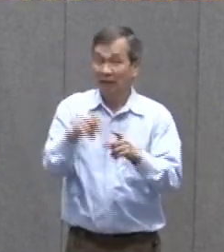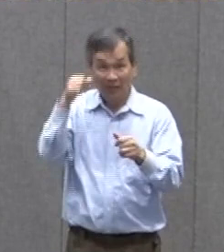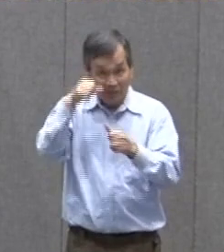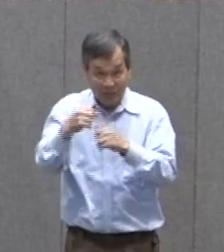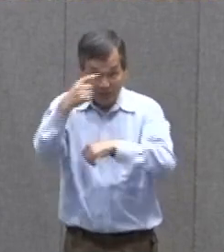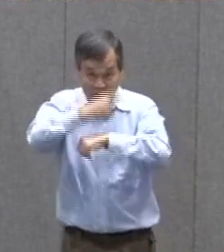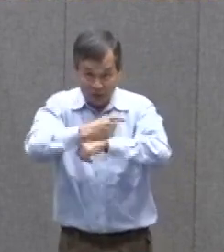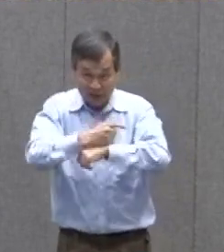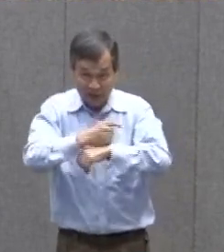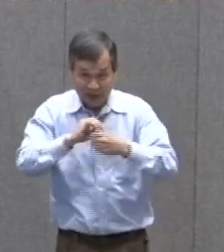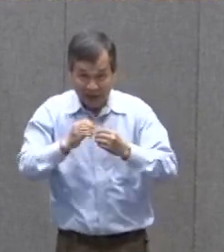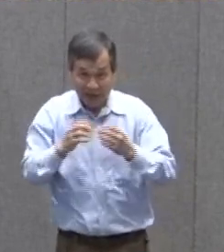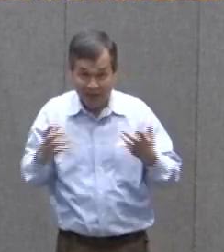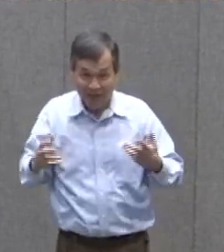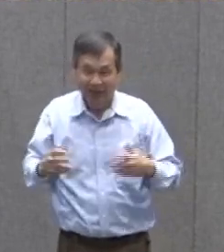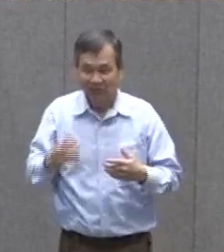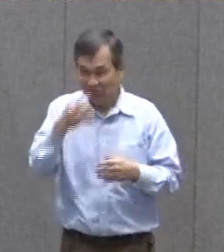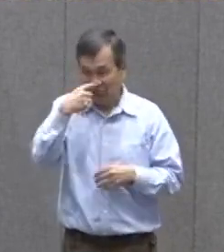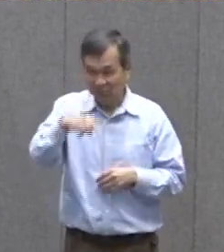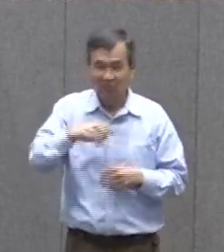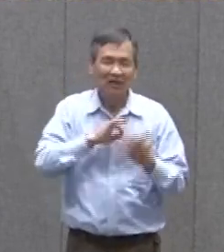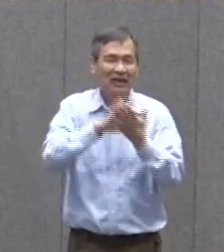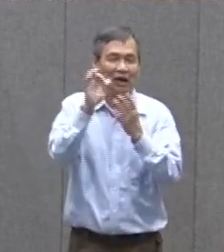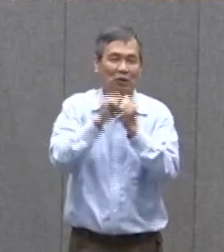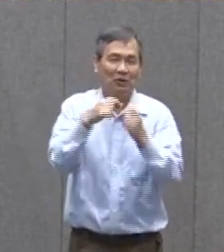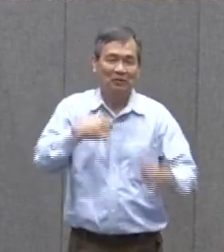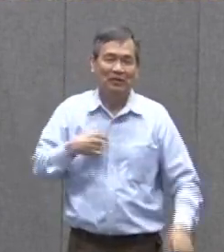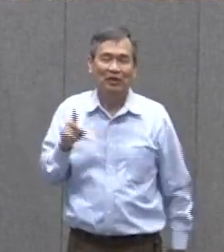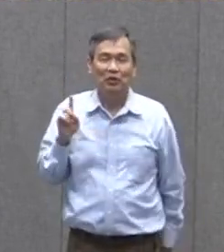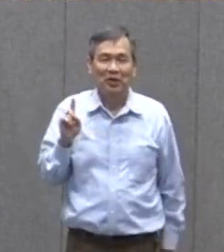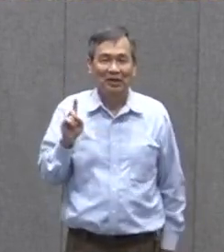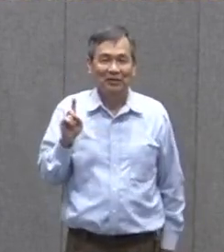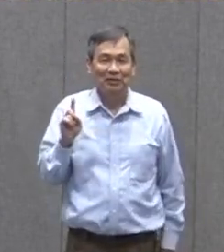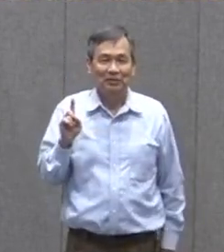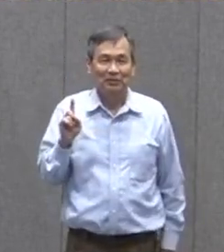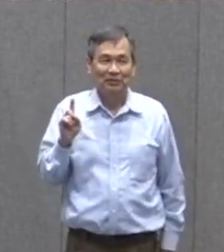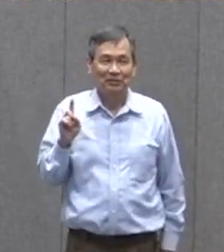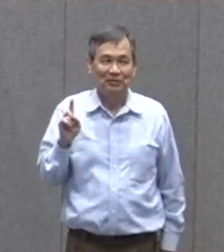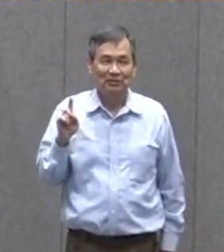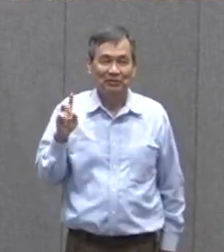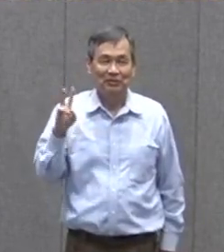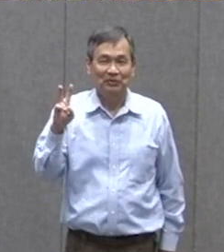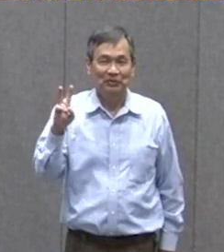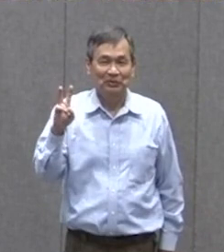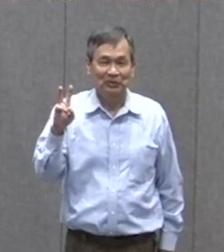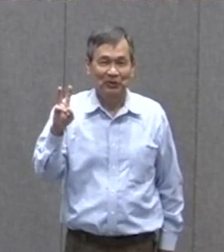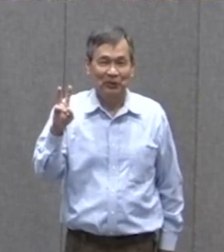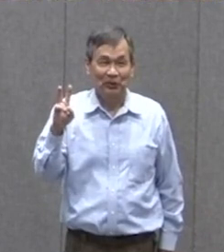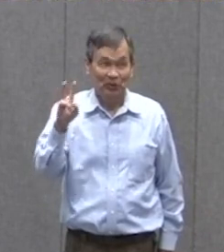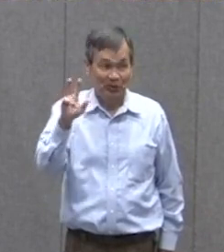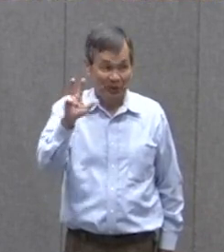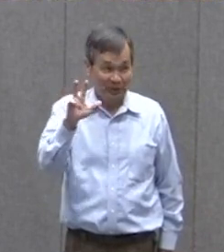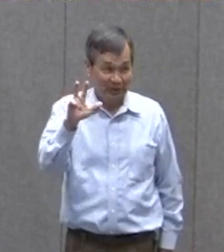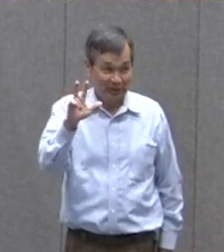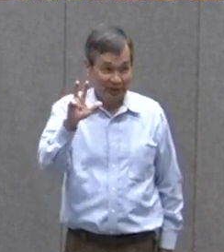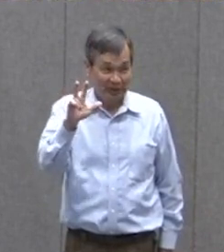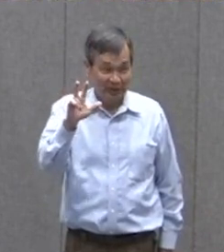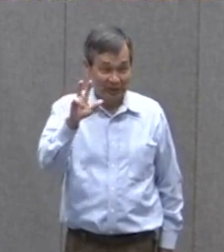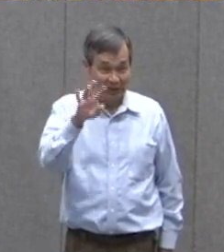so join along with me to count to nine. One, two, three,